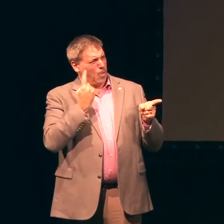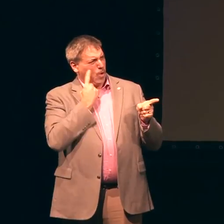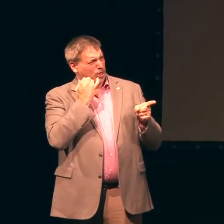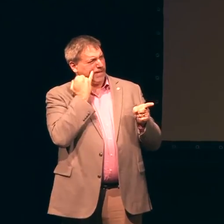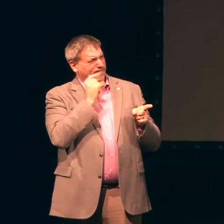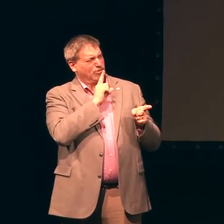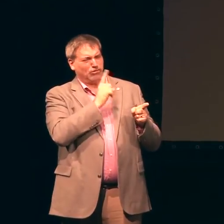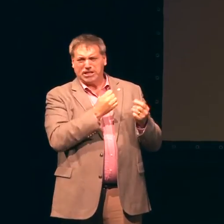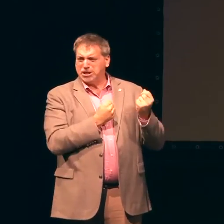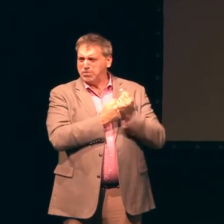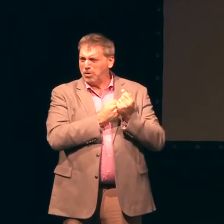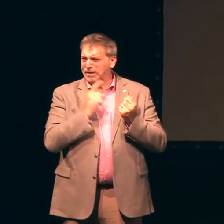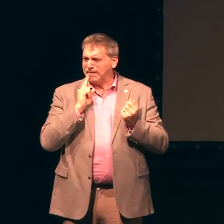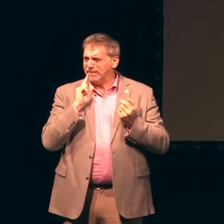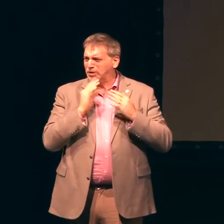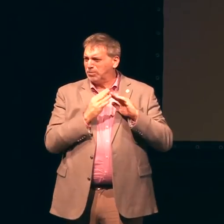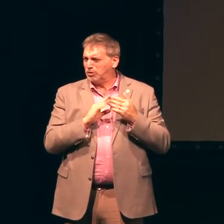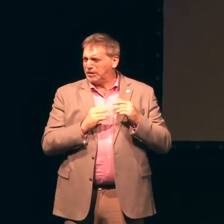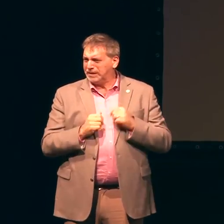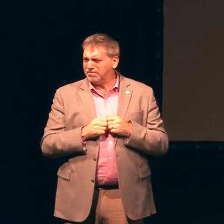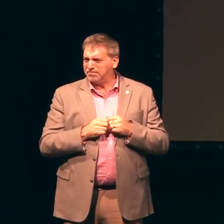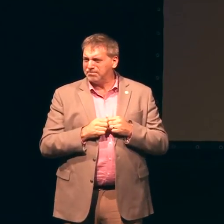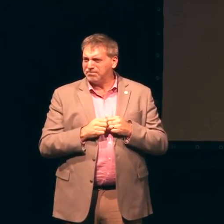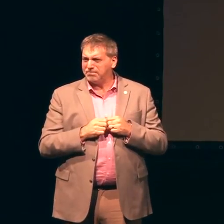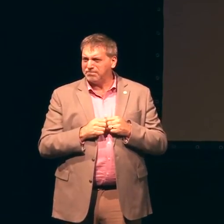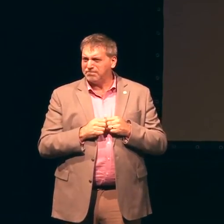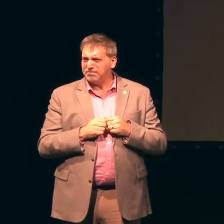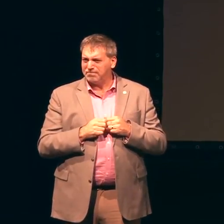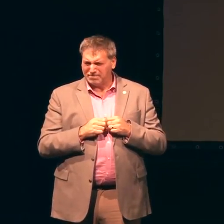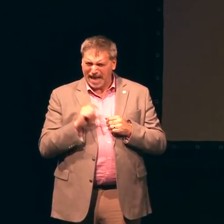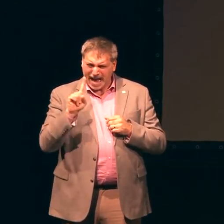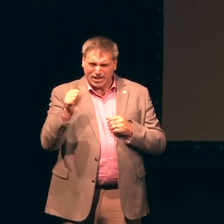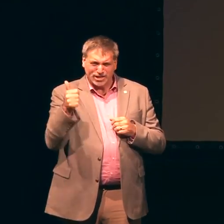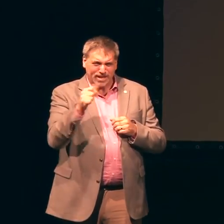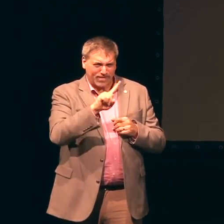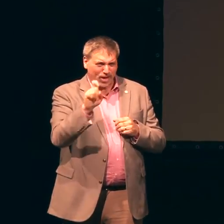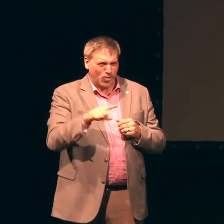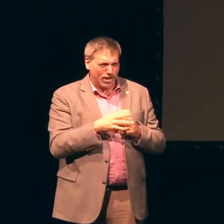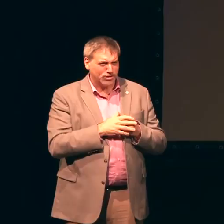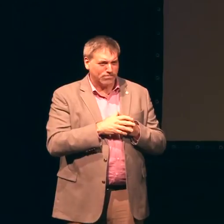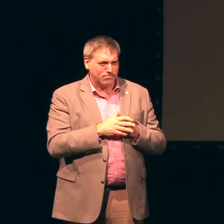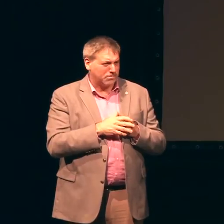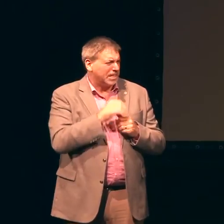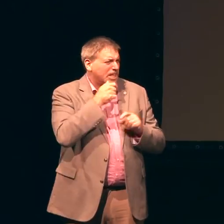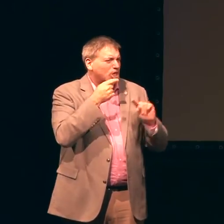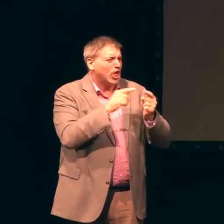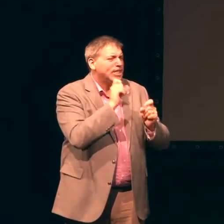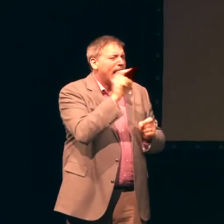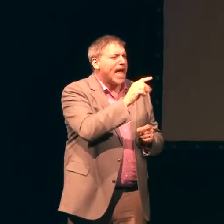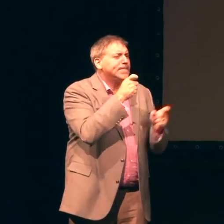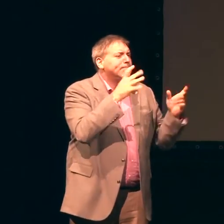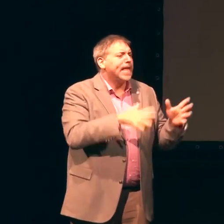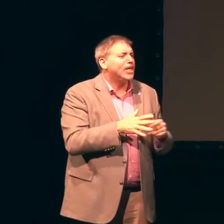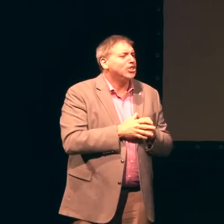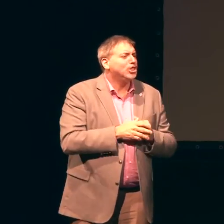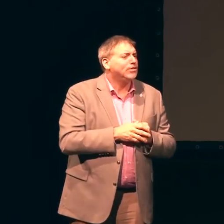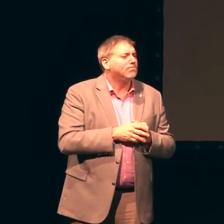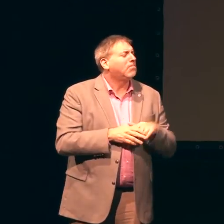I shop there, I wonder if they're supportive of the Deaf community. Ask yourself that question, it